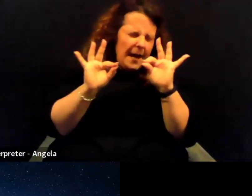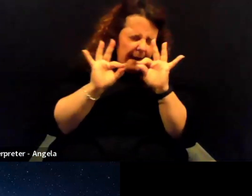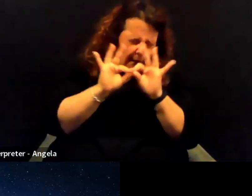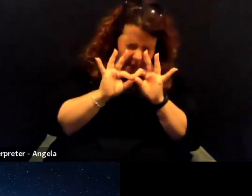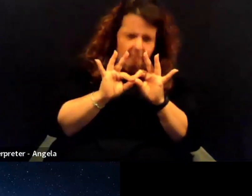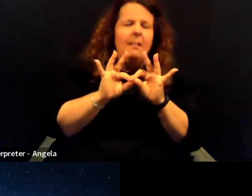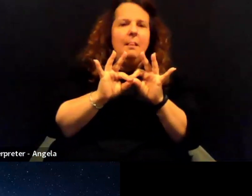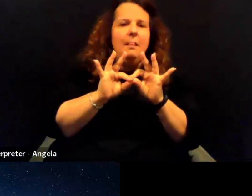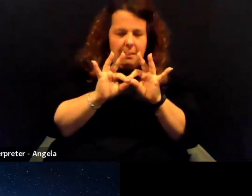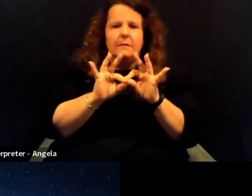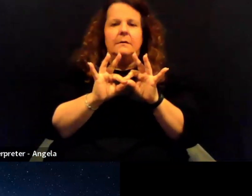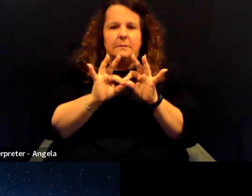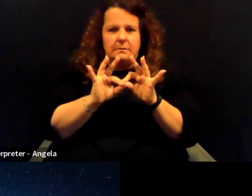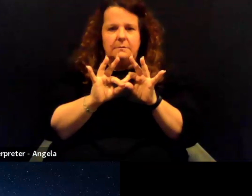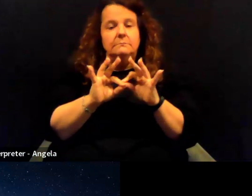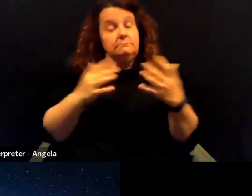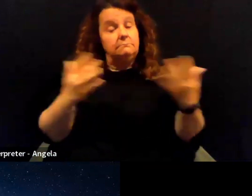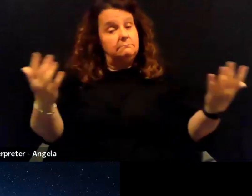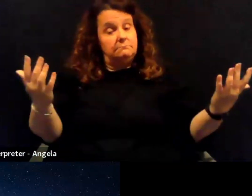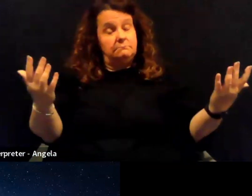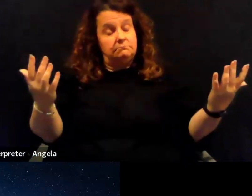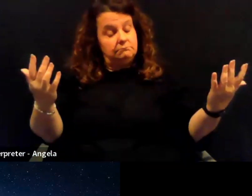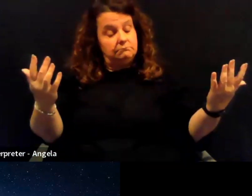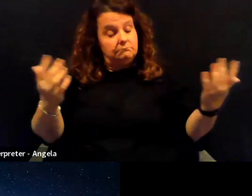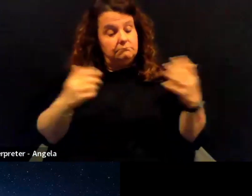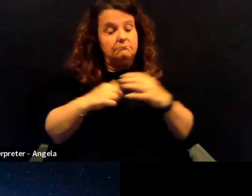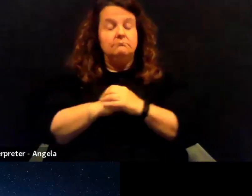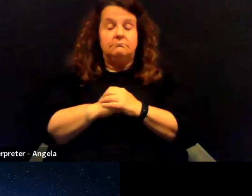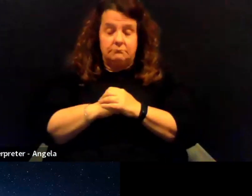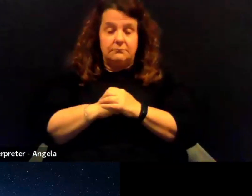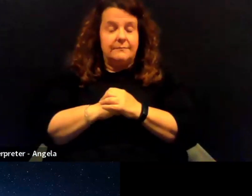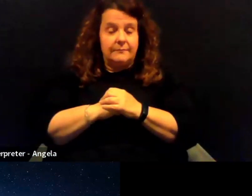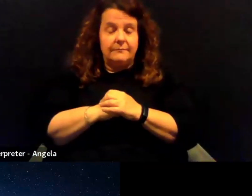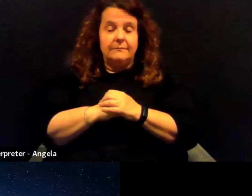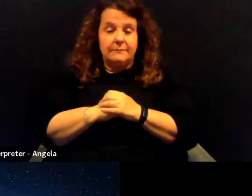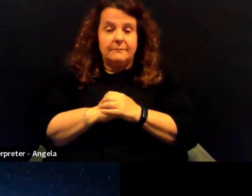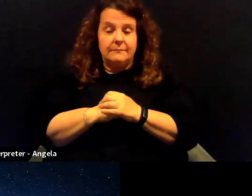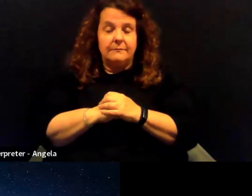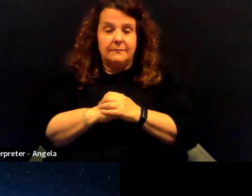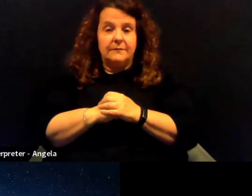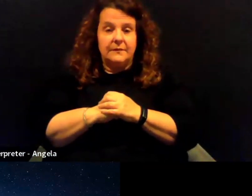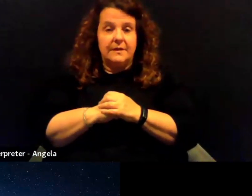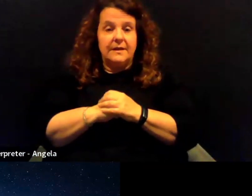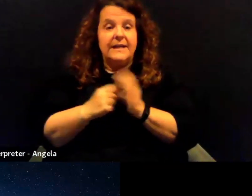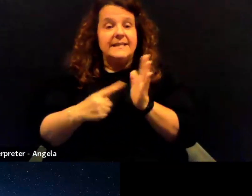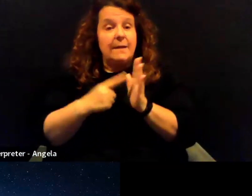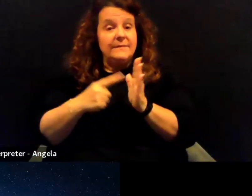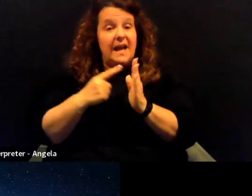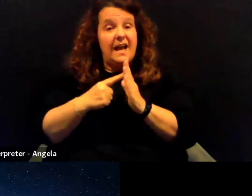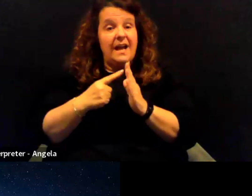that's something that I would offer that sometimes a blind child is patted on the head, well, you